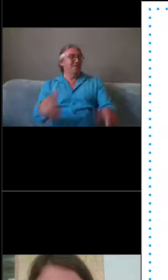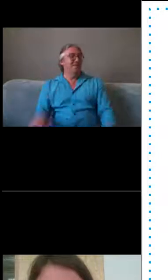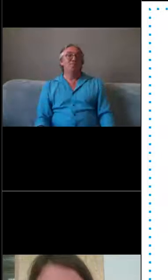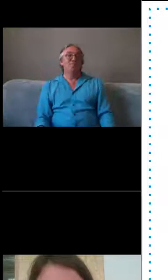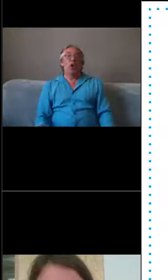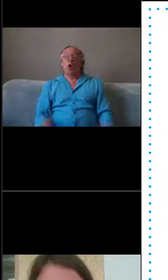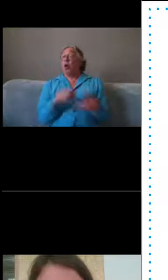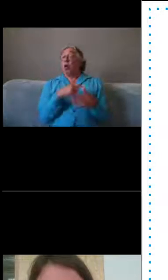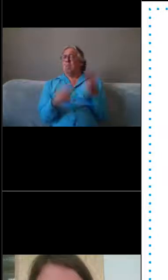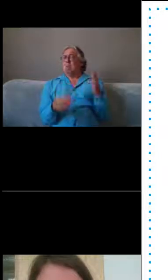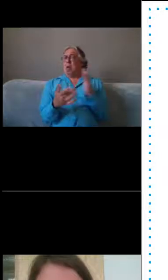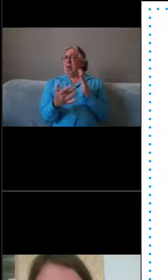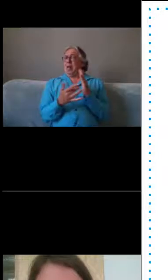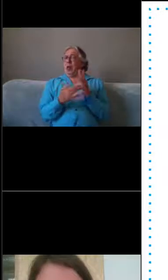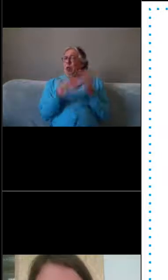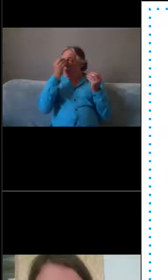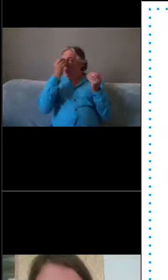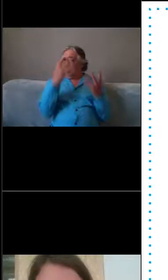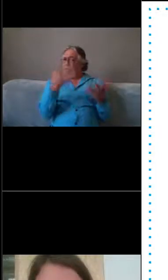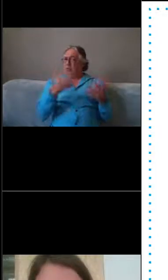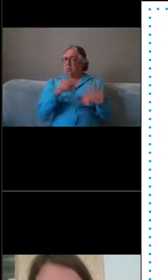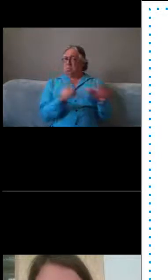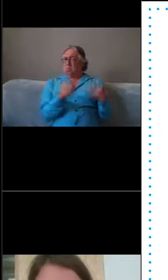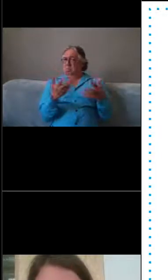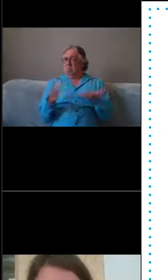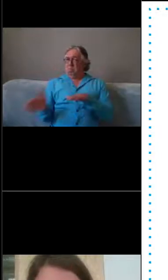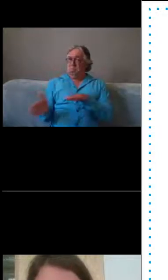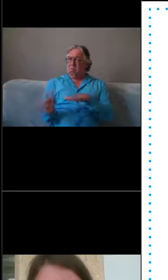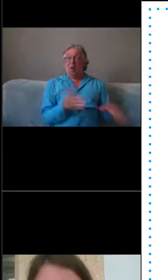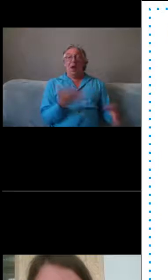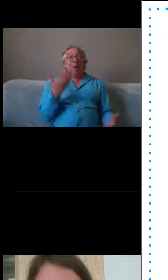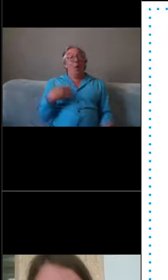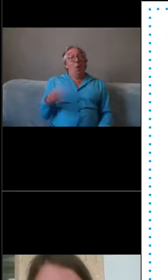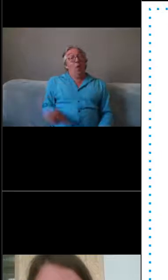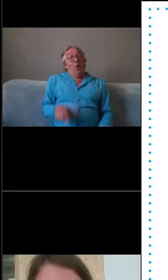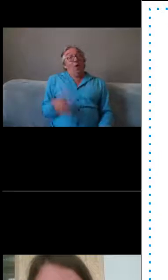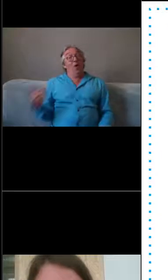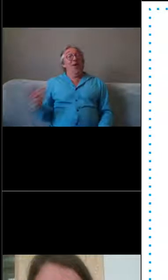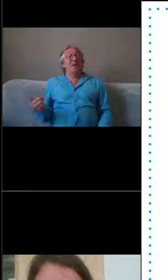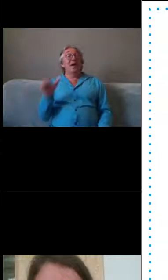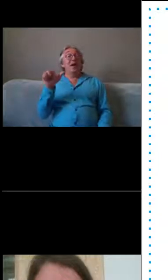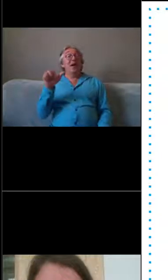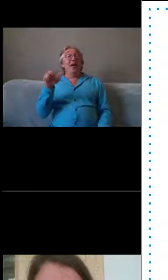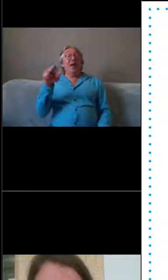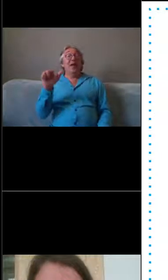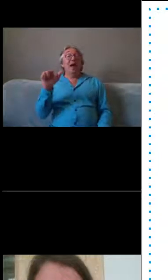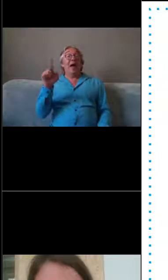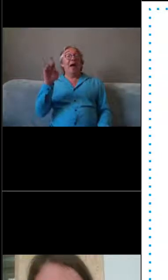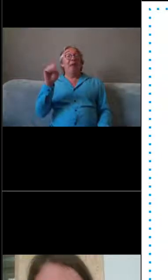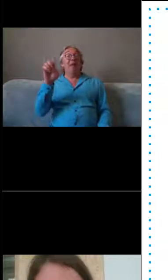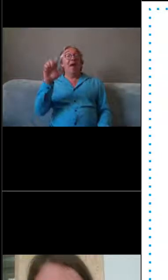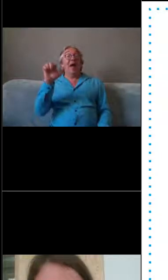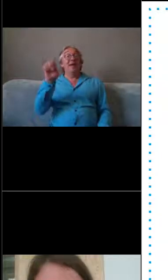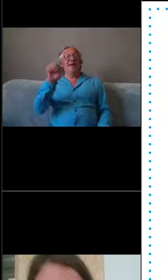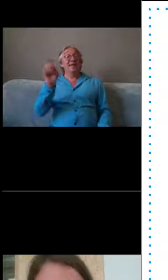You can download them and consult them in other mode without any problem.